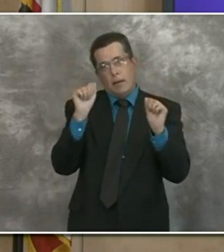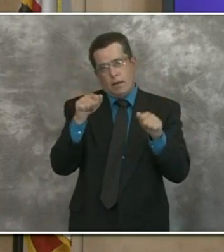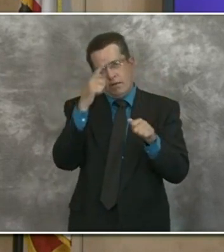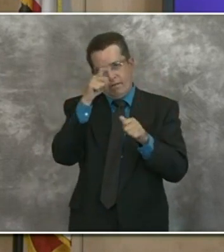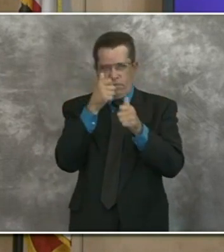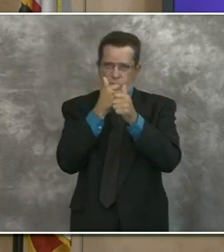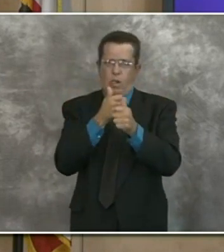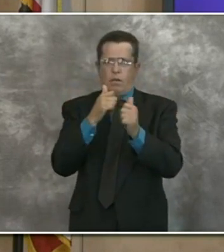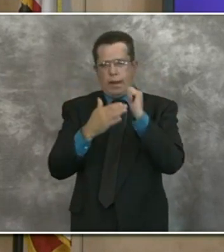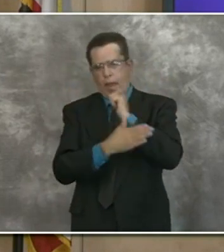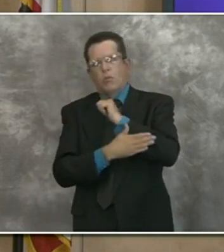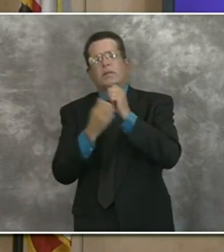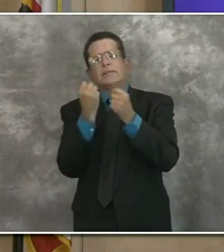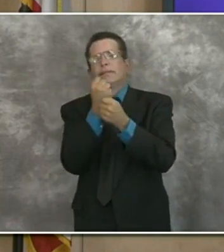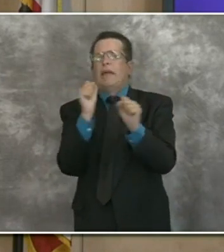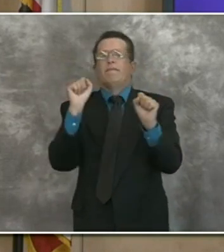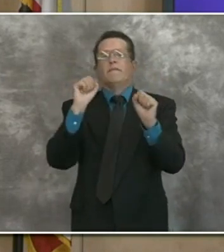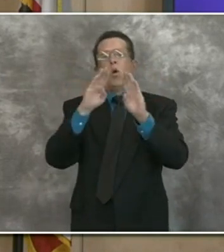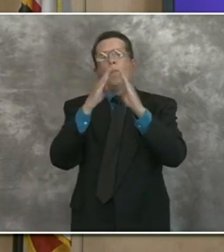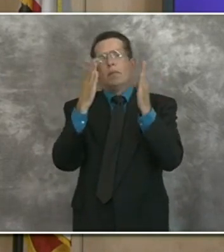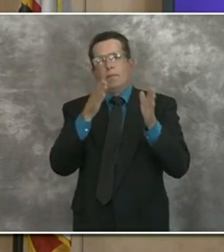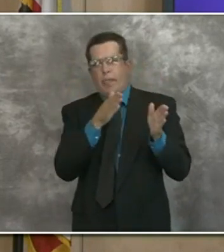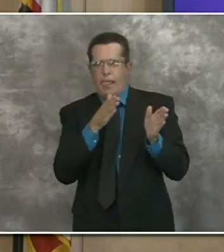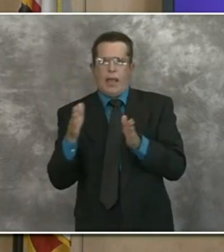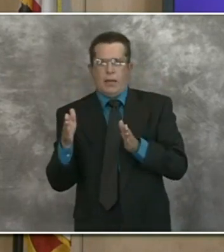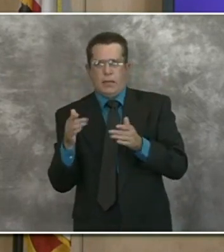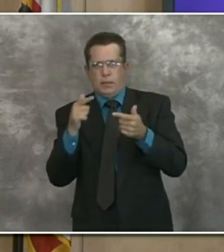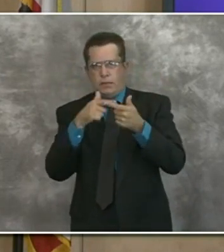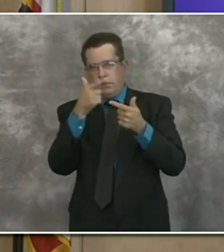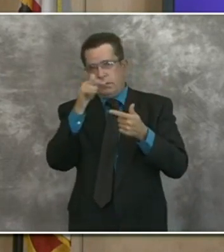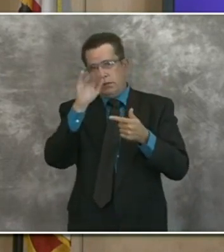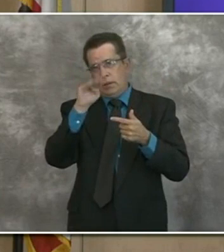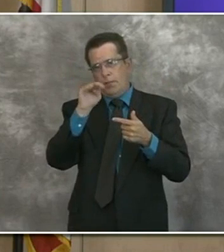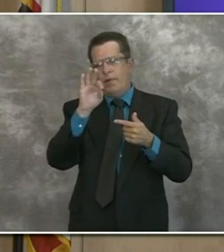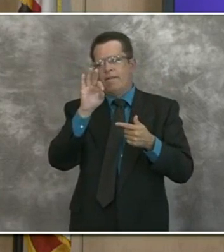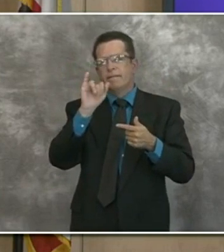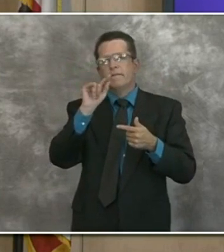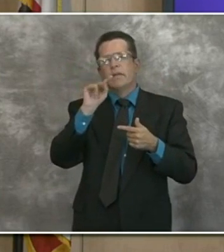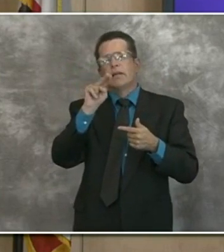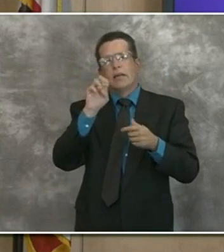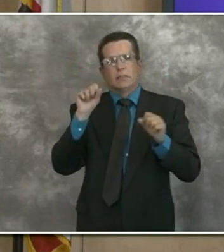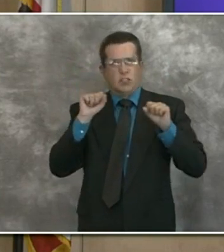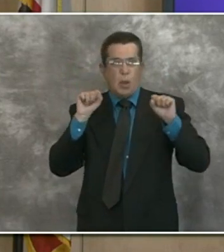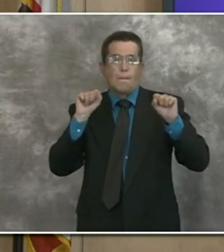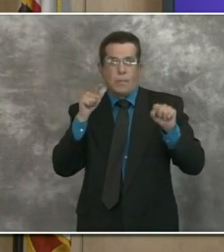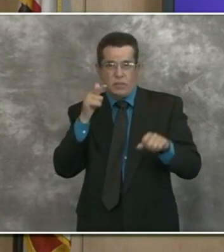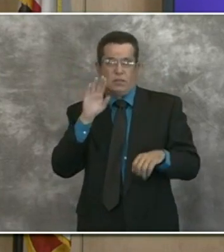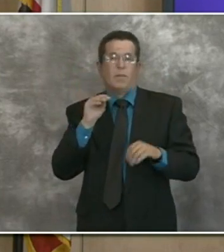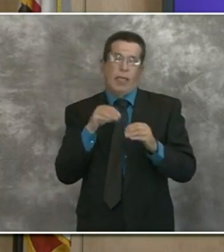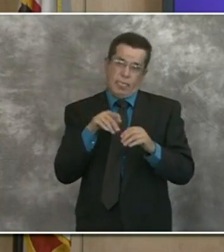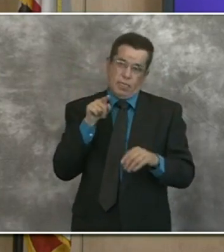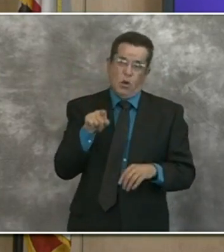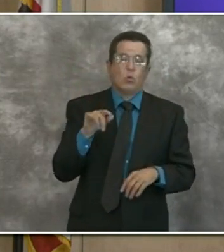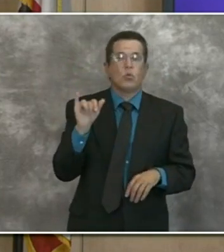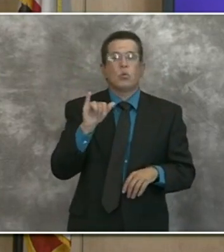AGAIN TO REITERATE OF EFFECTIVE FRIDAY THIS FRIDAY, THE FOLLOWING INTO TEAS CAN OPEN. PROVIDED THEY'VE COMPLETE THE COUNTY SAFE